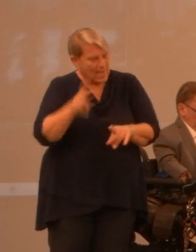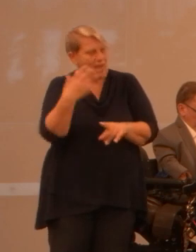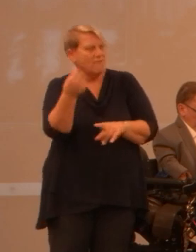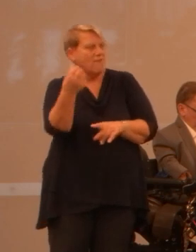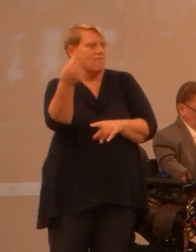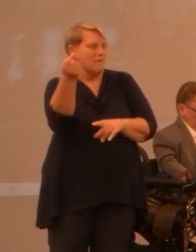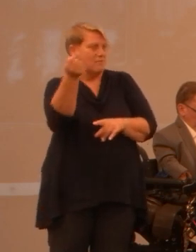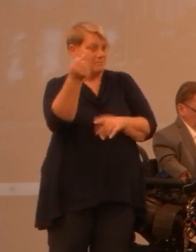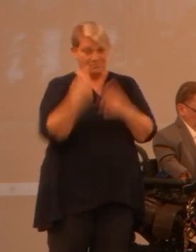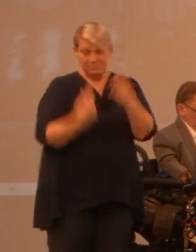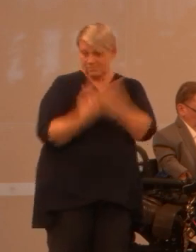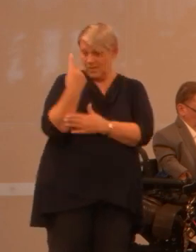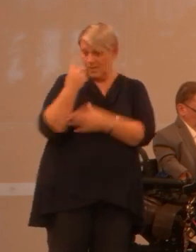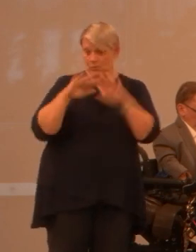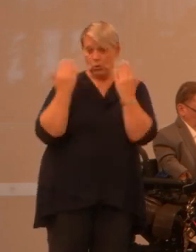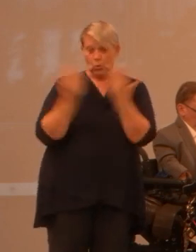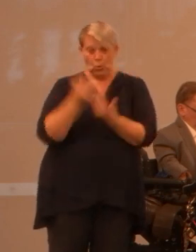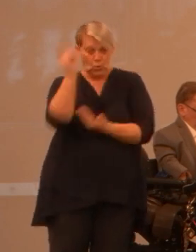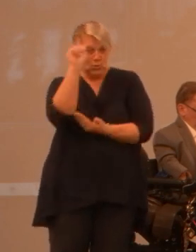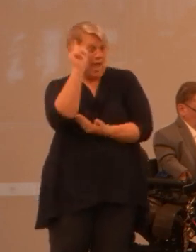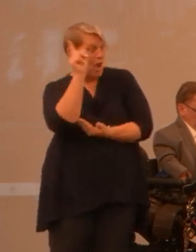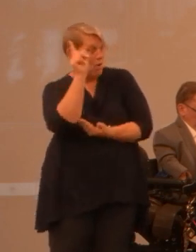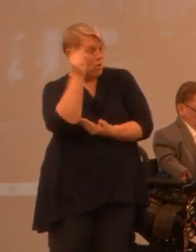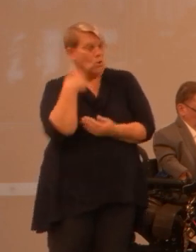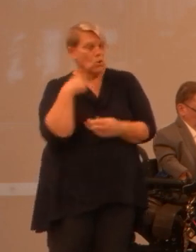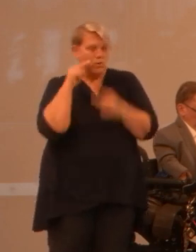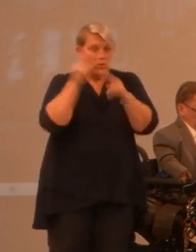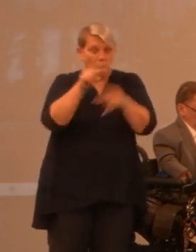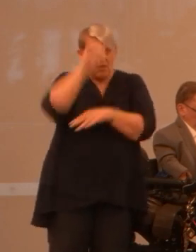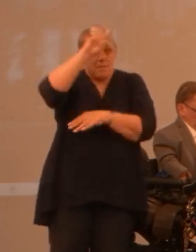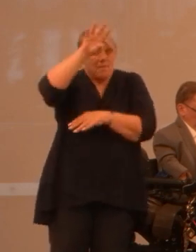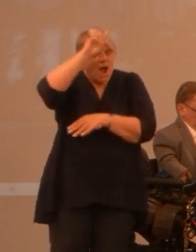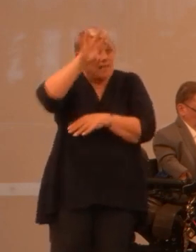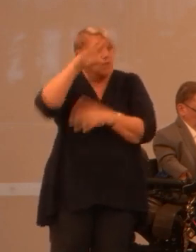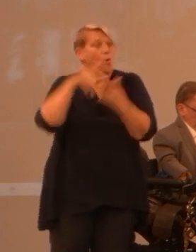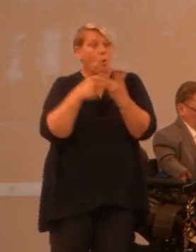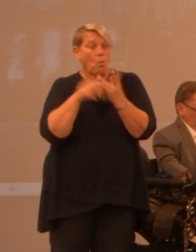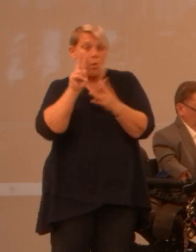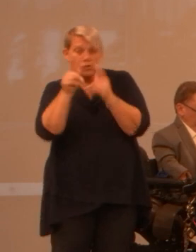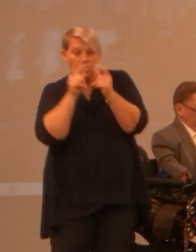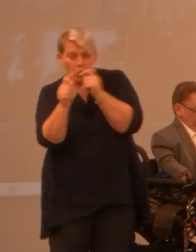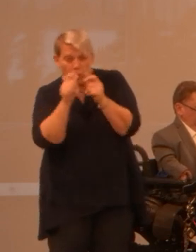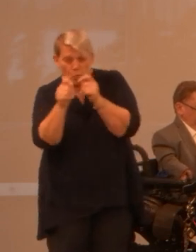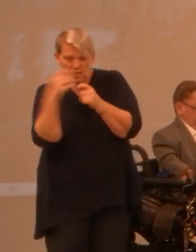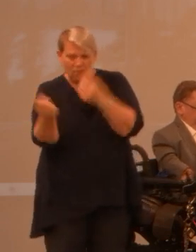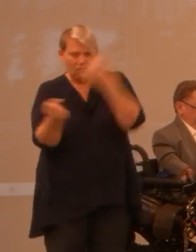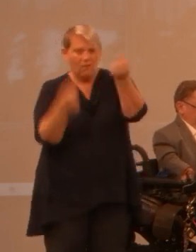happening in the world today. We only have to look up the morning and evening news to see what's happening in the rest of the world.